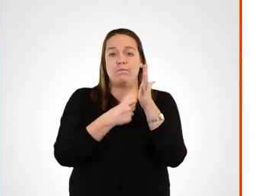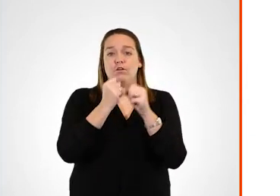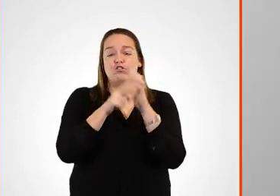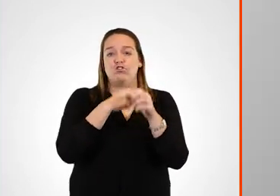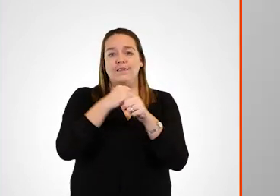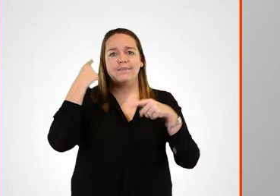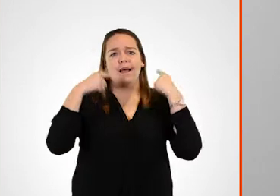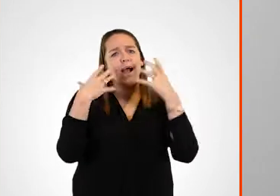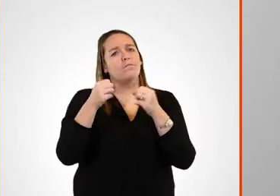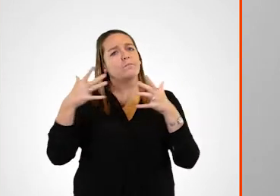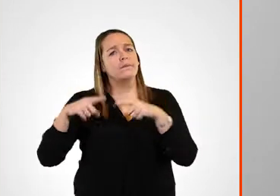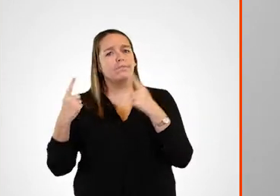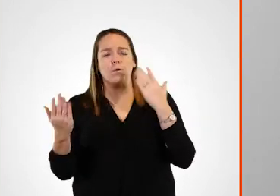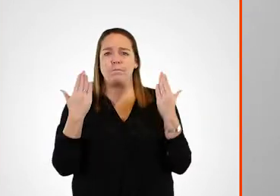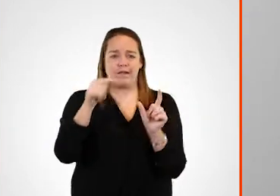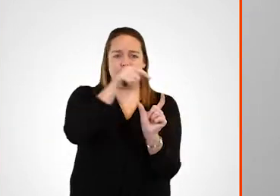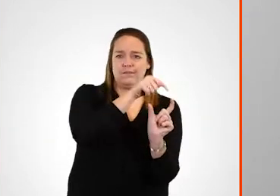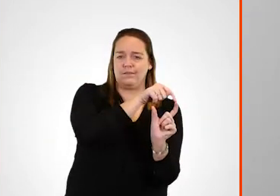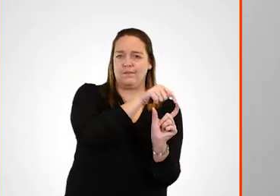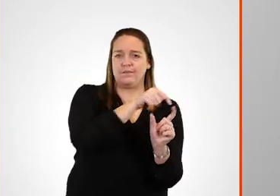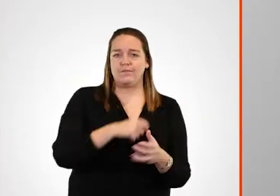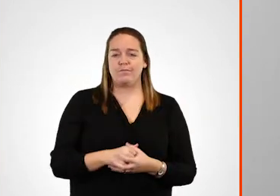And we see similar large differences